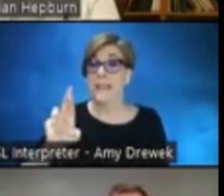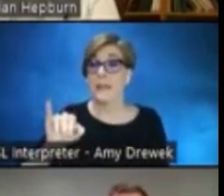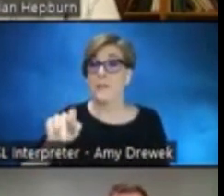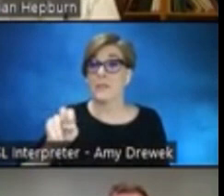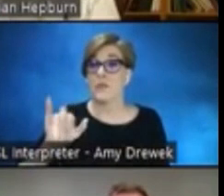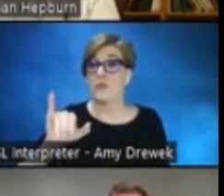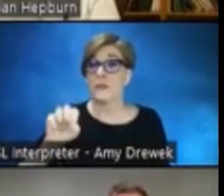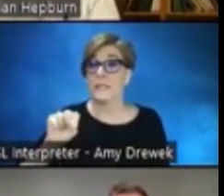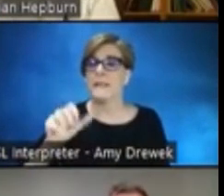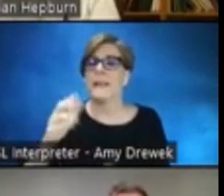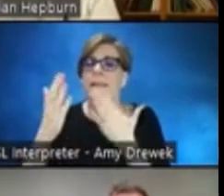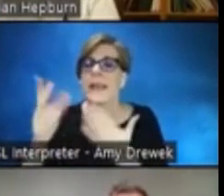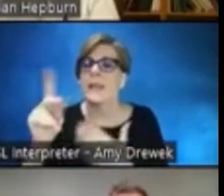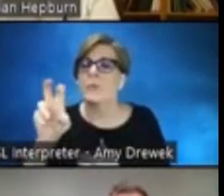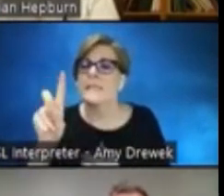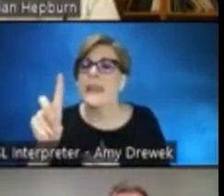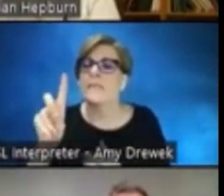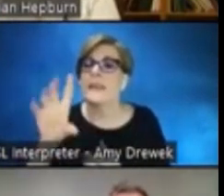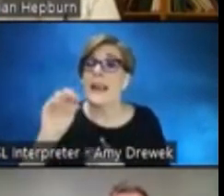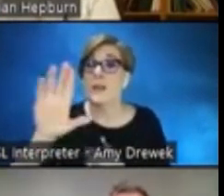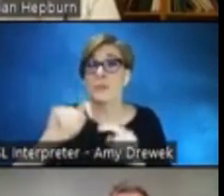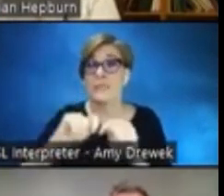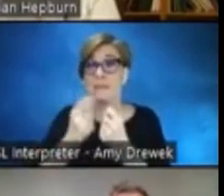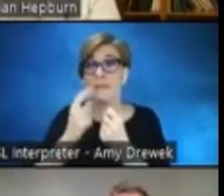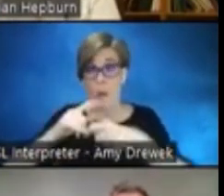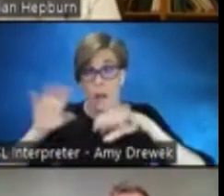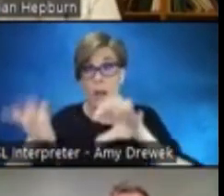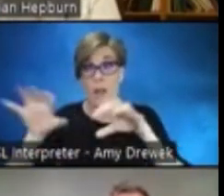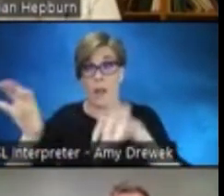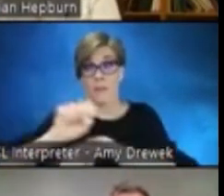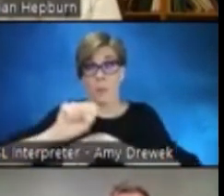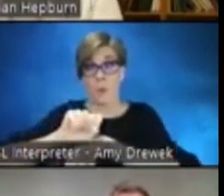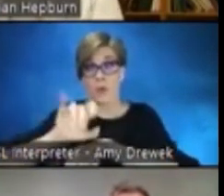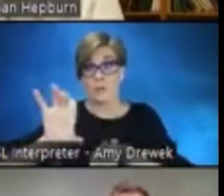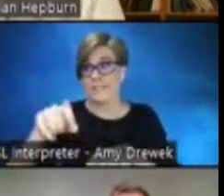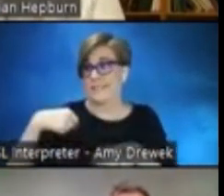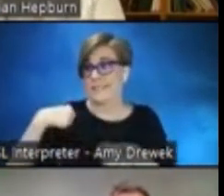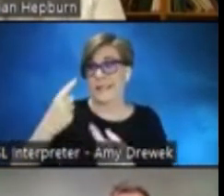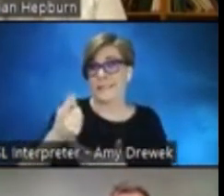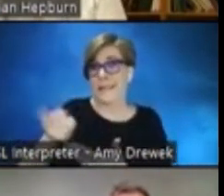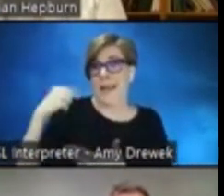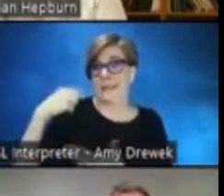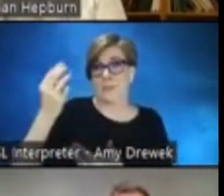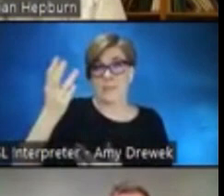THAT YOU DID. IT WAS A SAD DAY ON WEDNESDAY AND YOU HAVE DONE